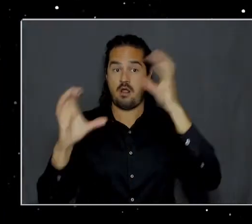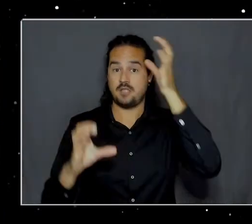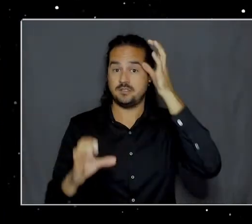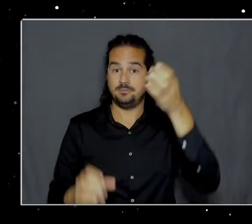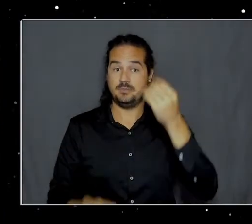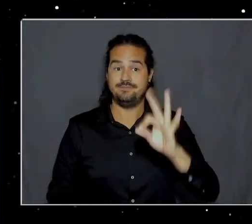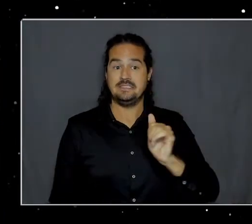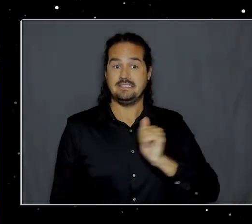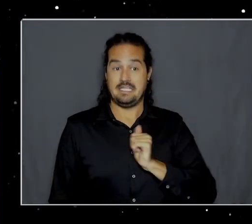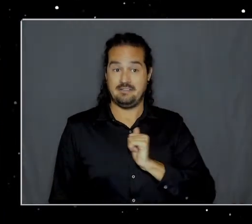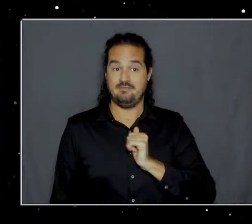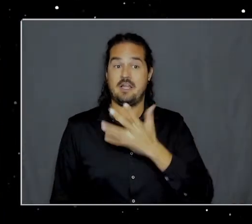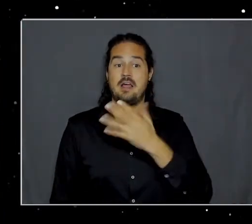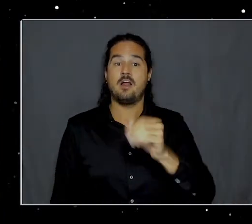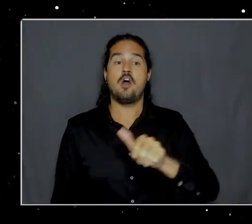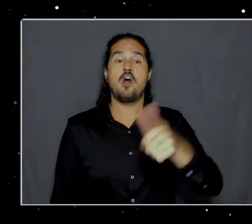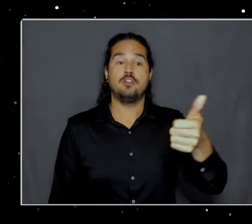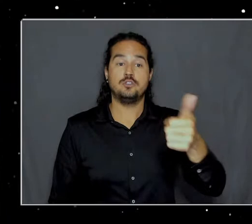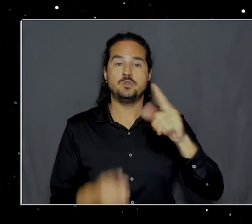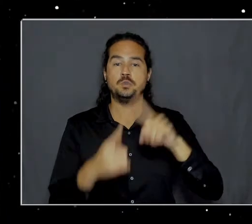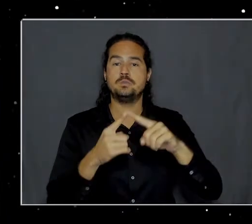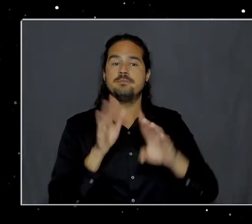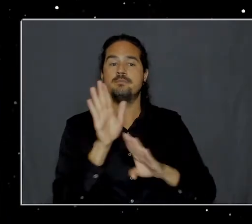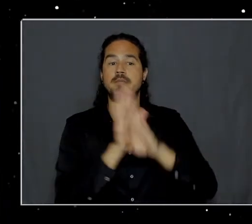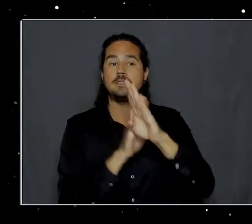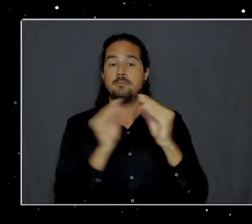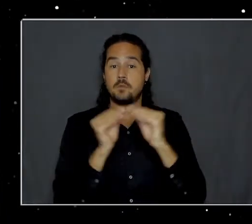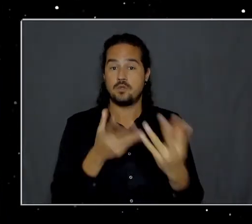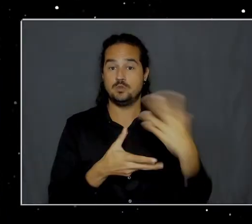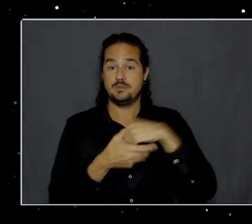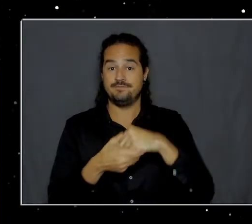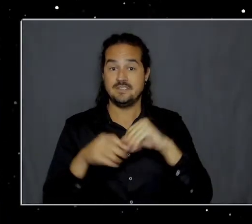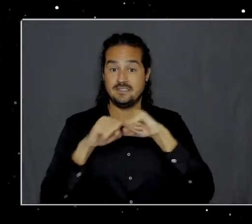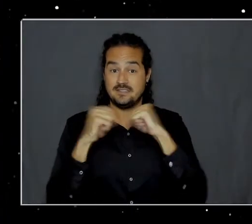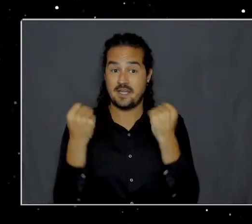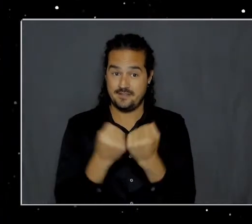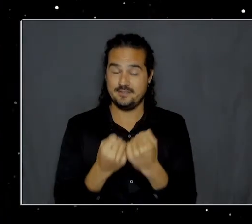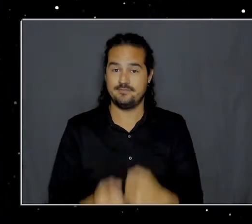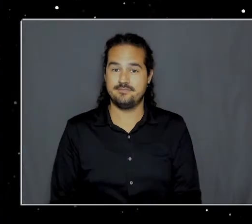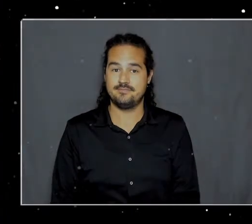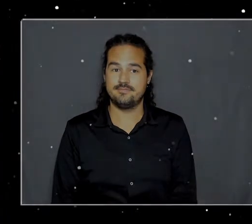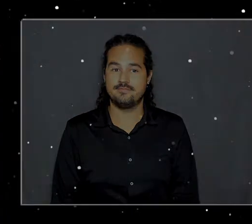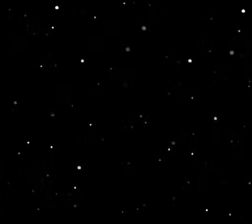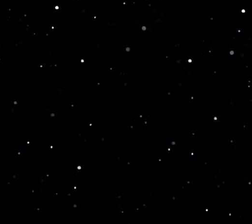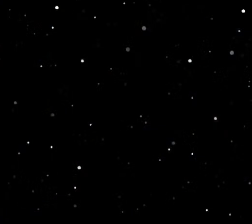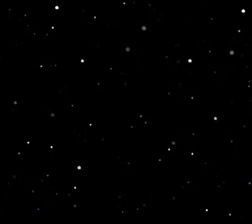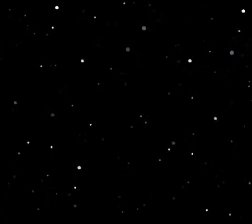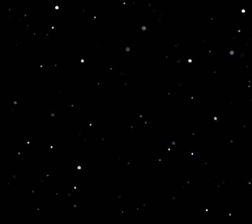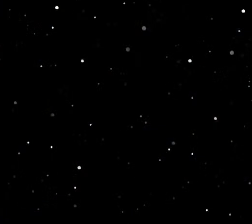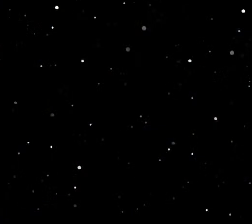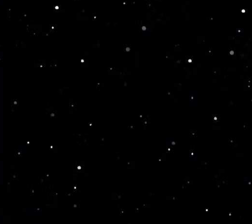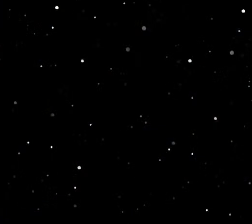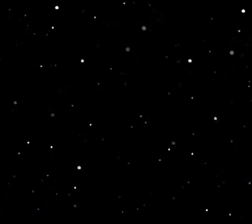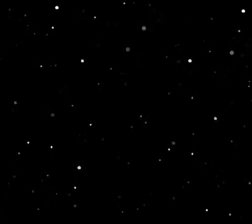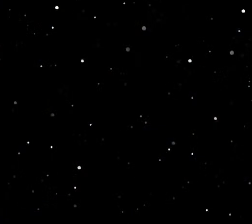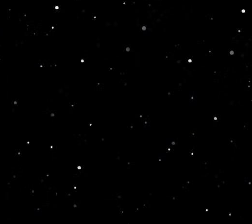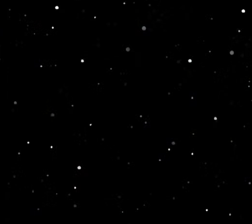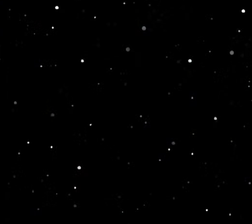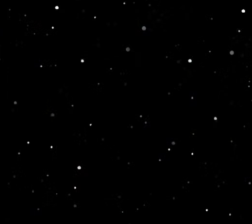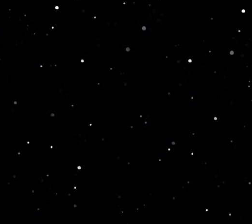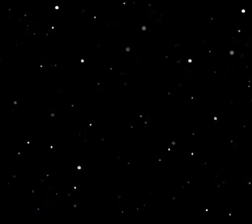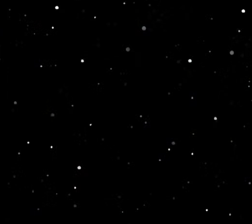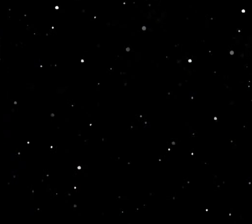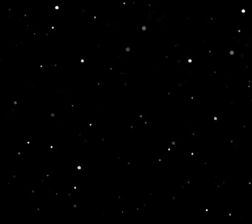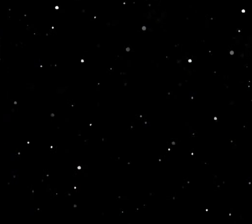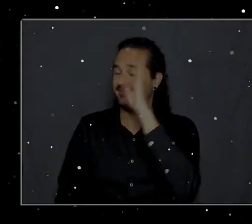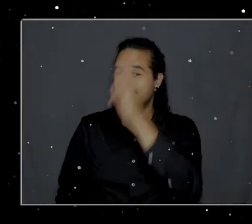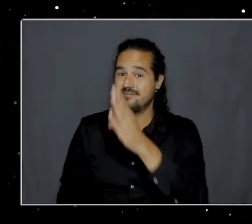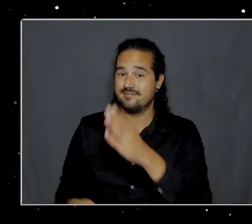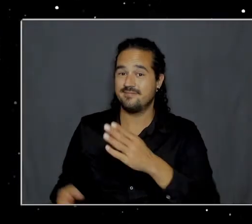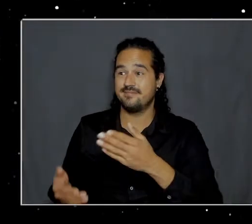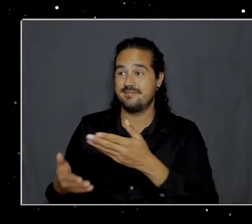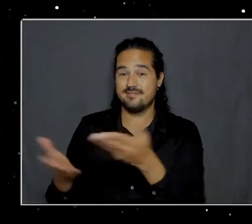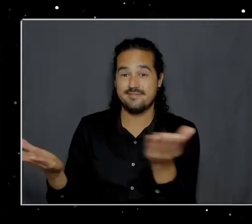BUILD AN INCLUSIVE SOCIETY.